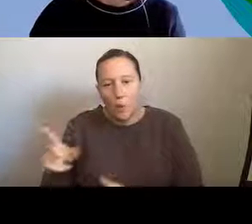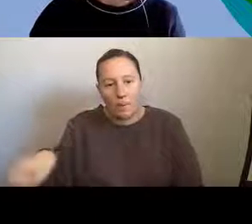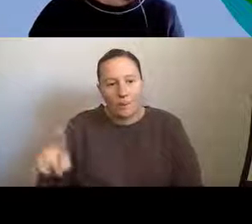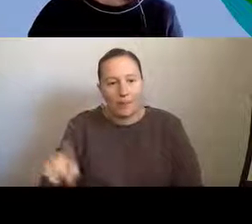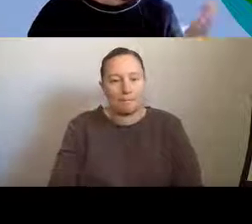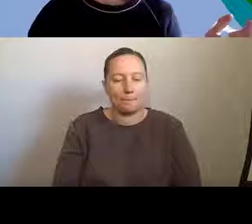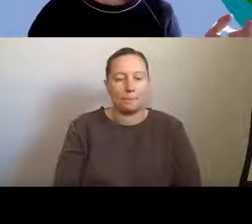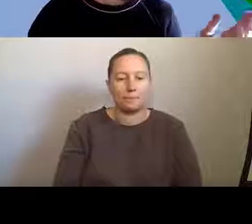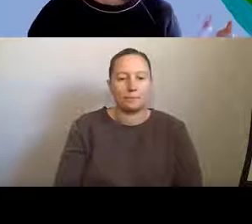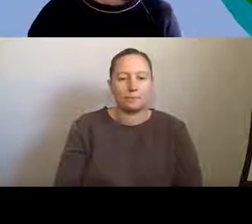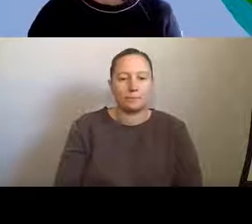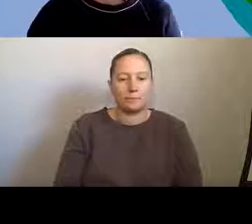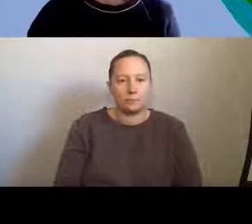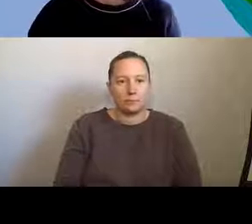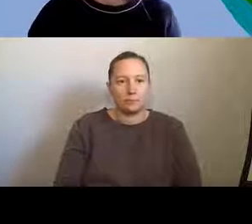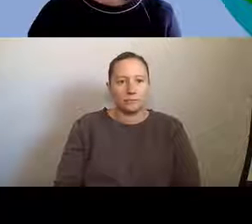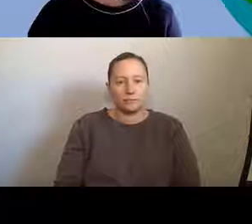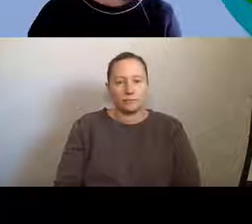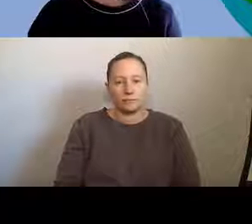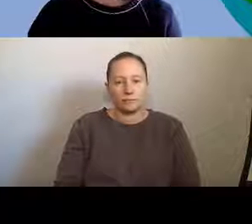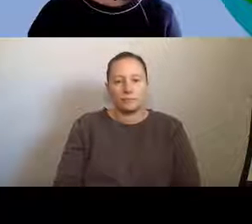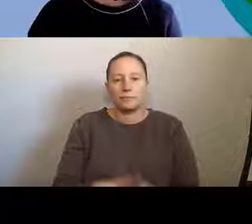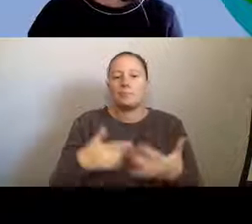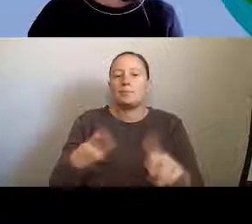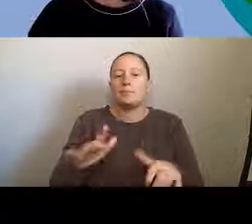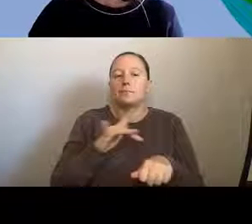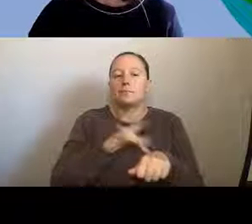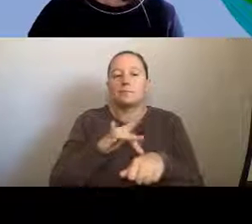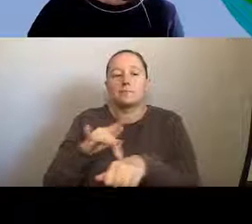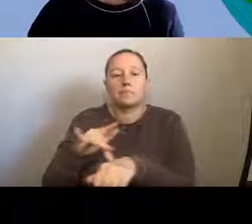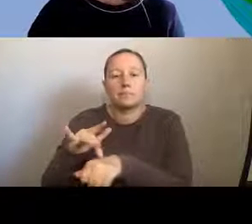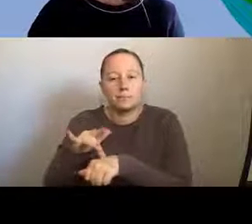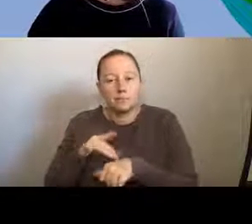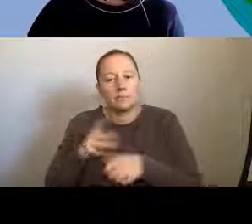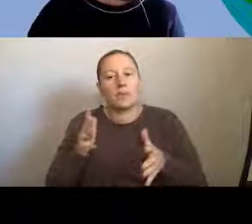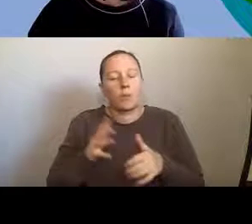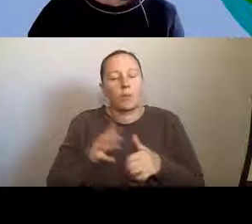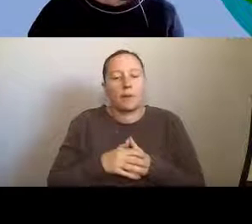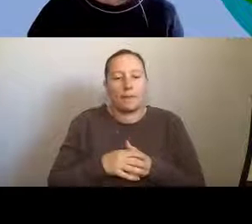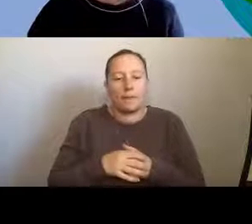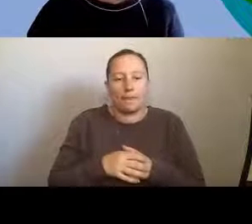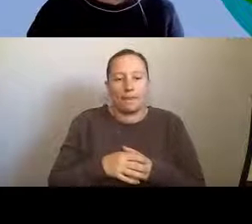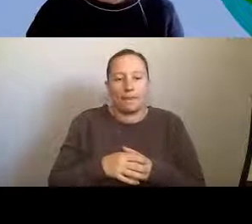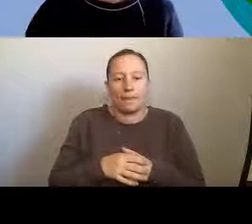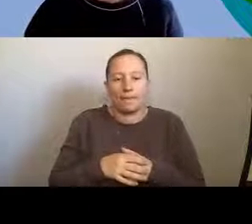So we've touched on some of these things already but informed consent considerations